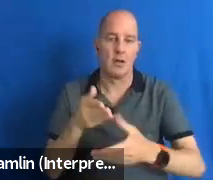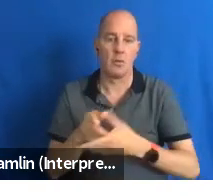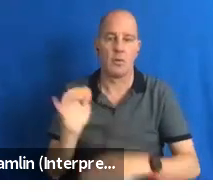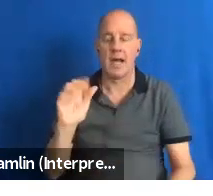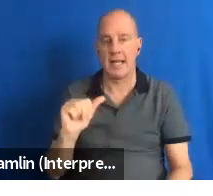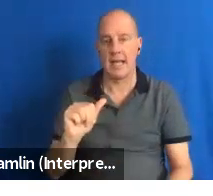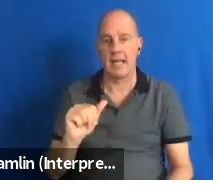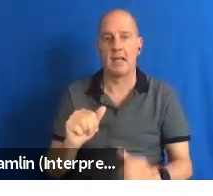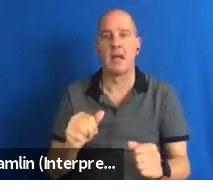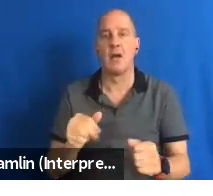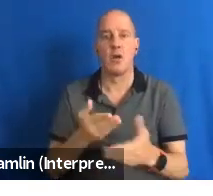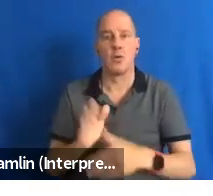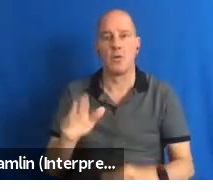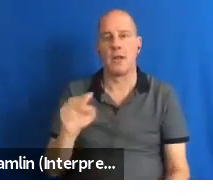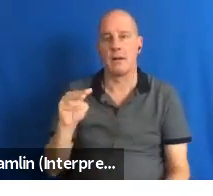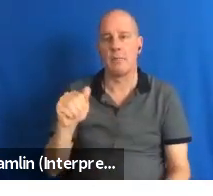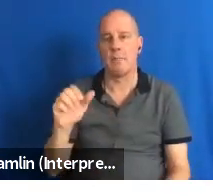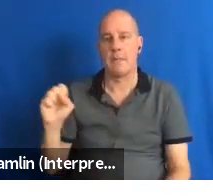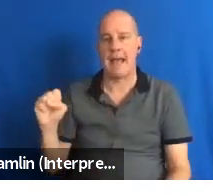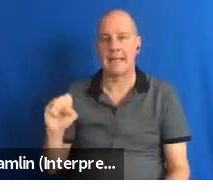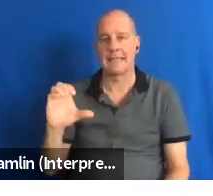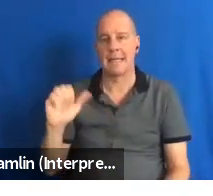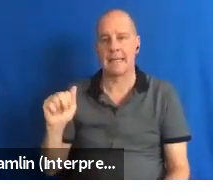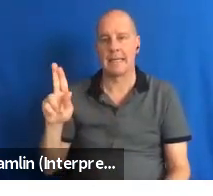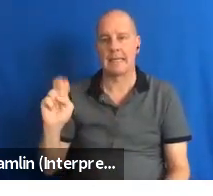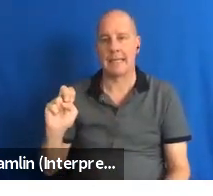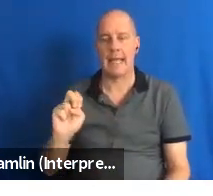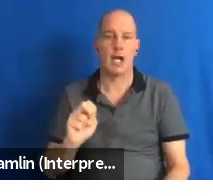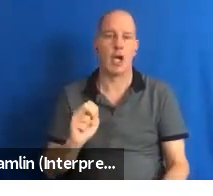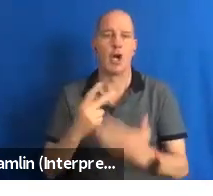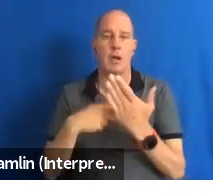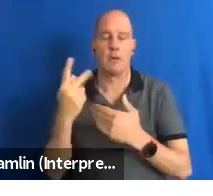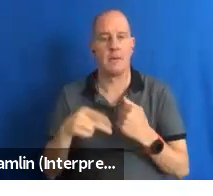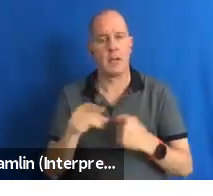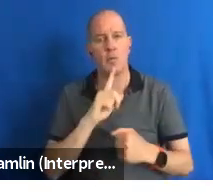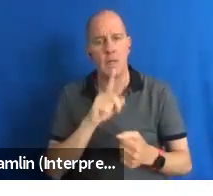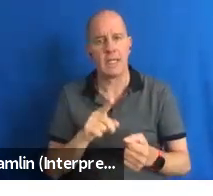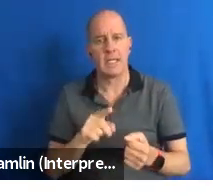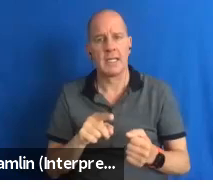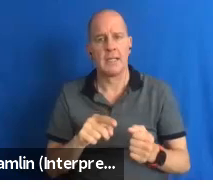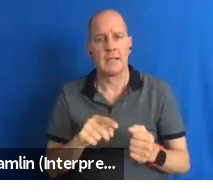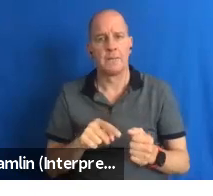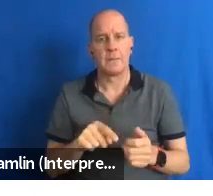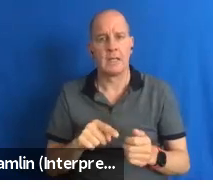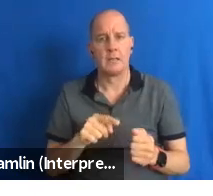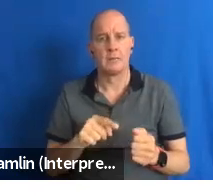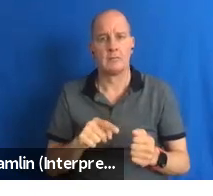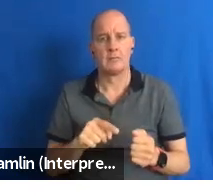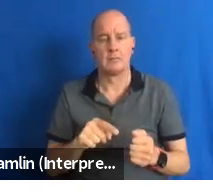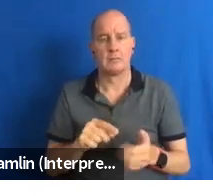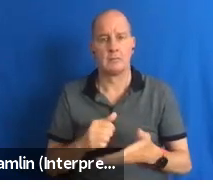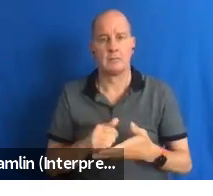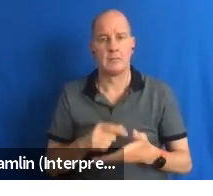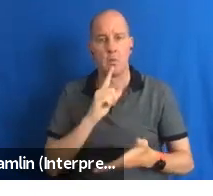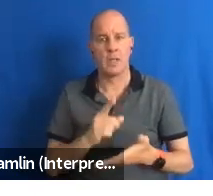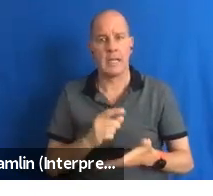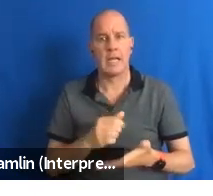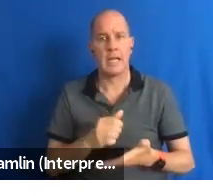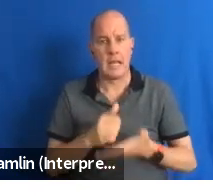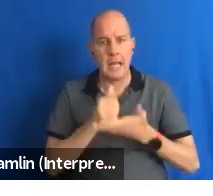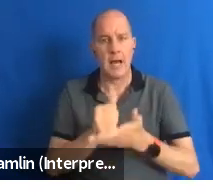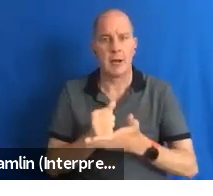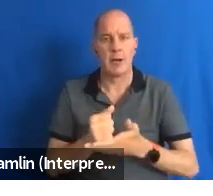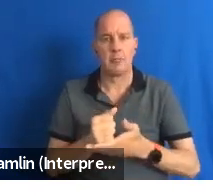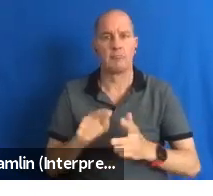mass care program, has really begun to really step up planning on the best way to accommodate